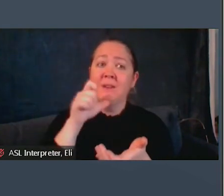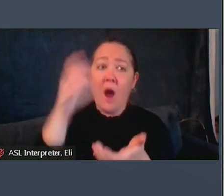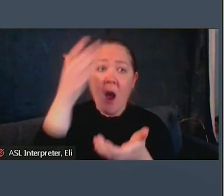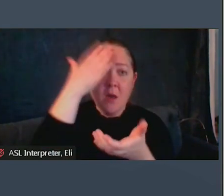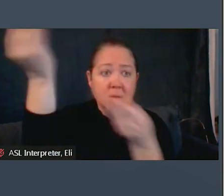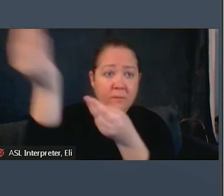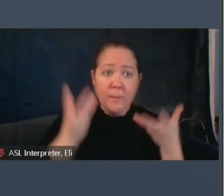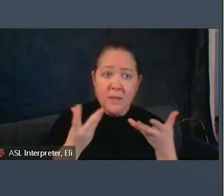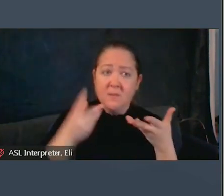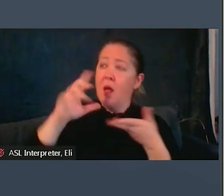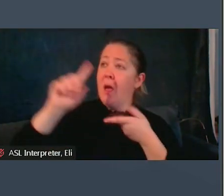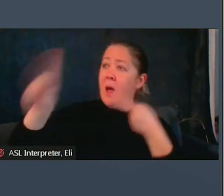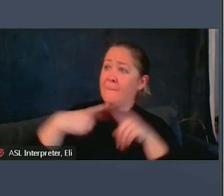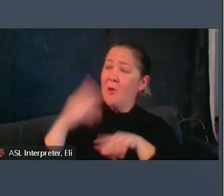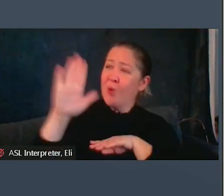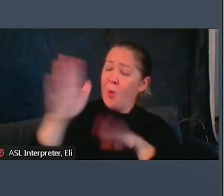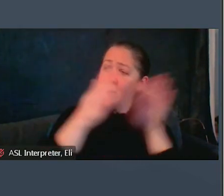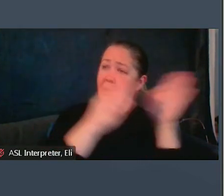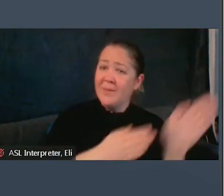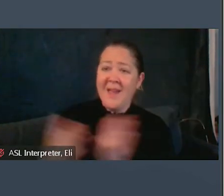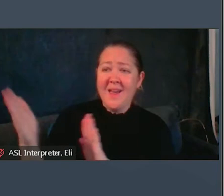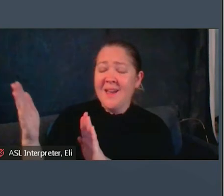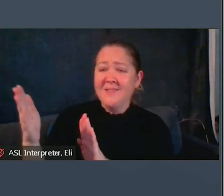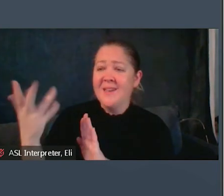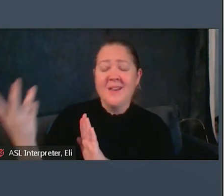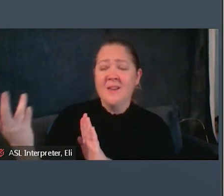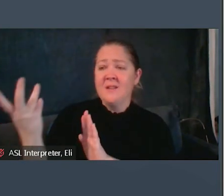reckless and shows a blatant lack of transparency and